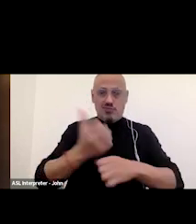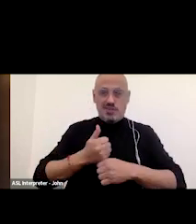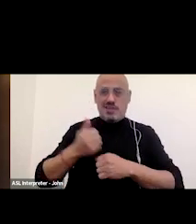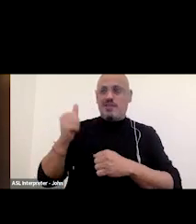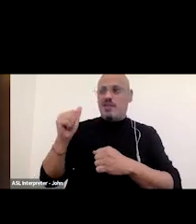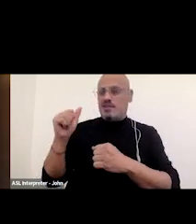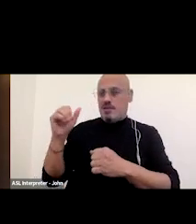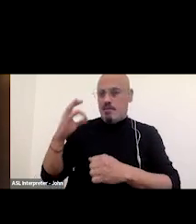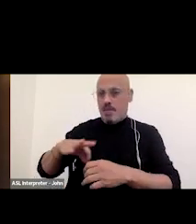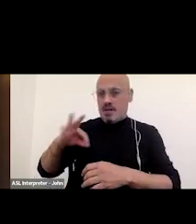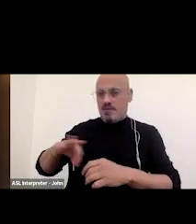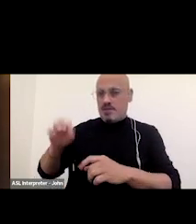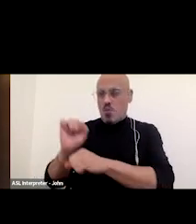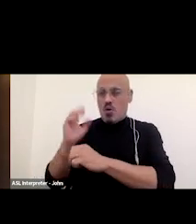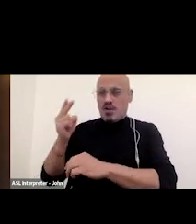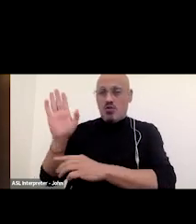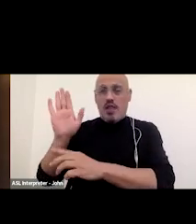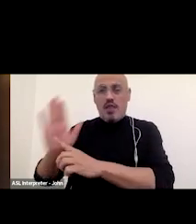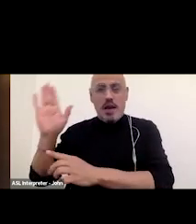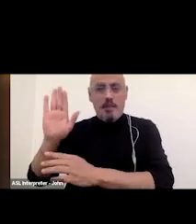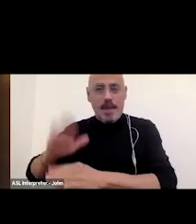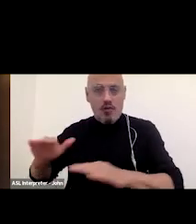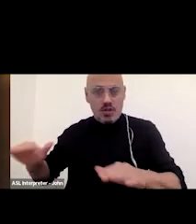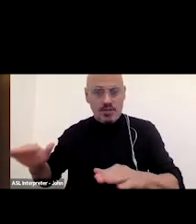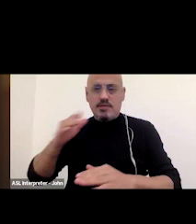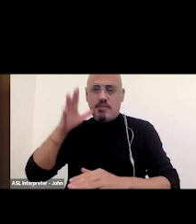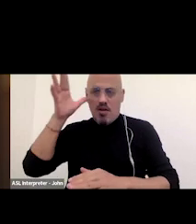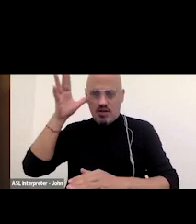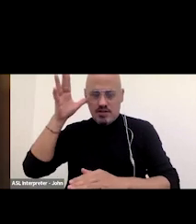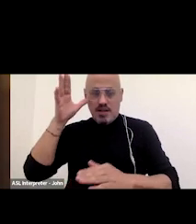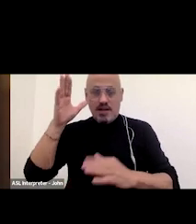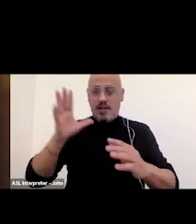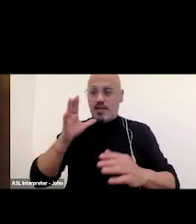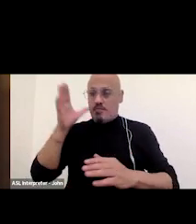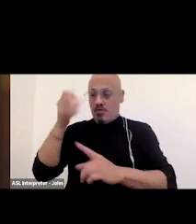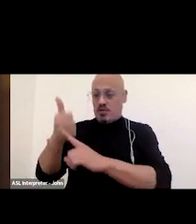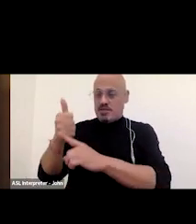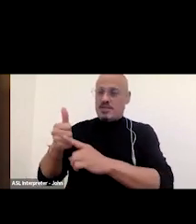on the work history of their parent, and the parent is retired, disabled, or deceased.